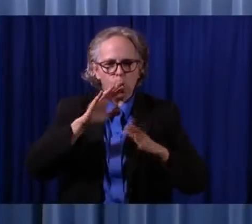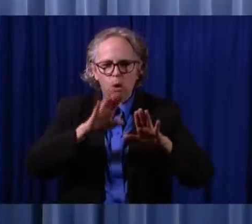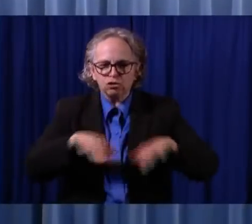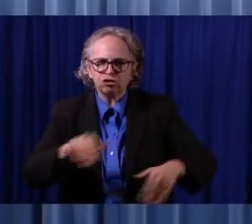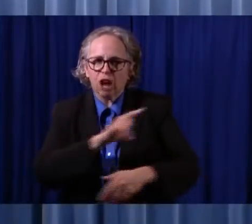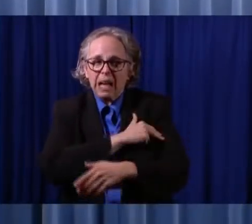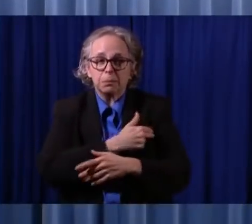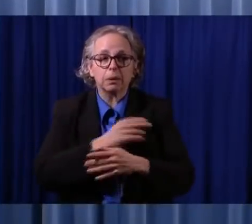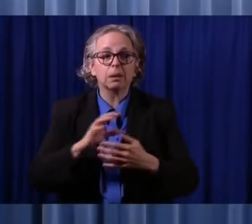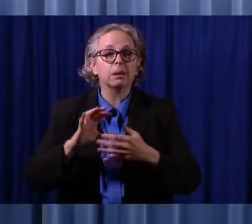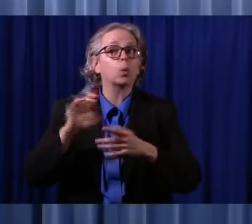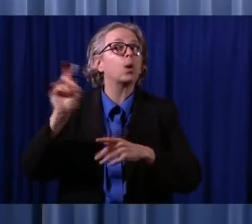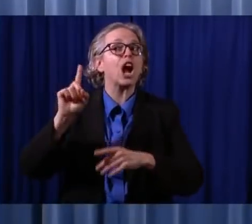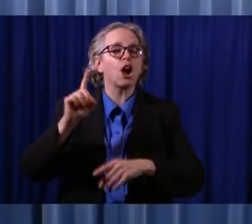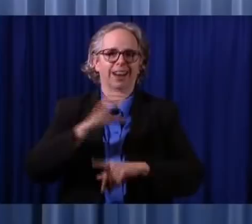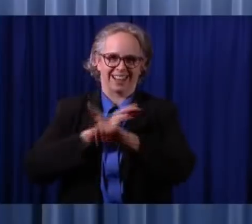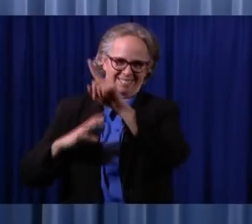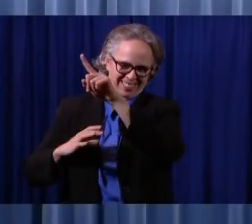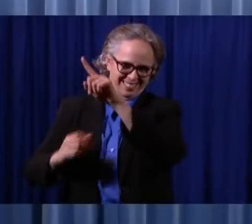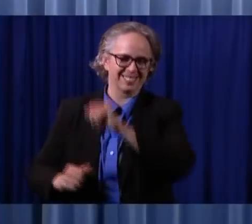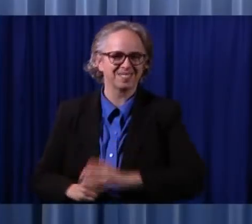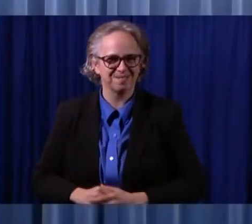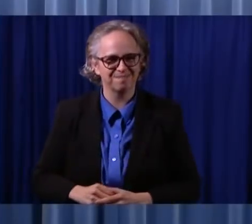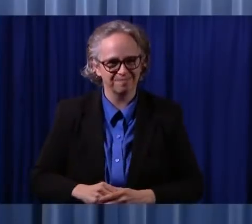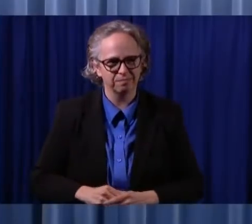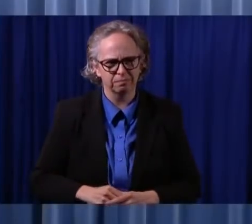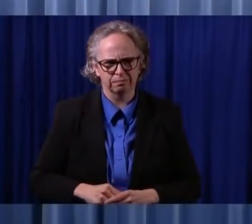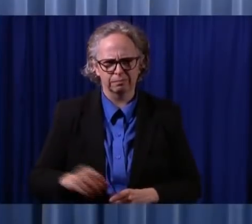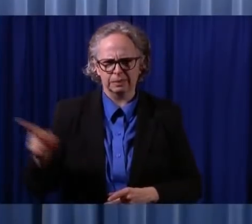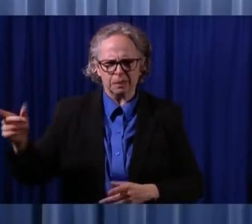ASSOCIATE MEDICAL DIRECTOR FOR CONTROL AT UNIVERSITY HOSPITAL AND CHILDREN'S HOSPITAL IN